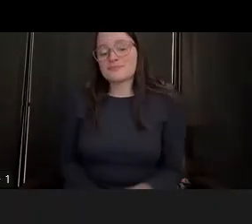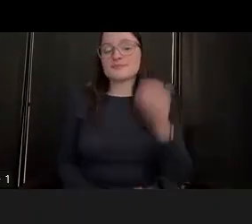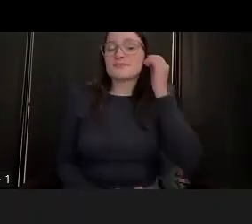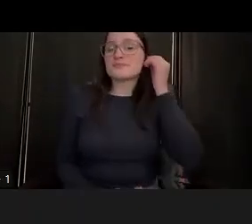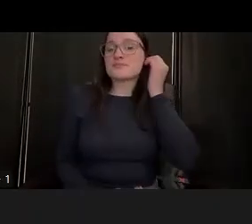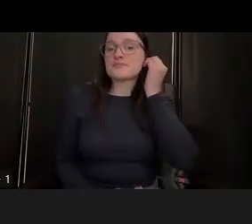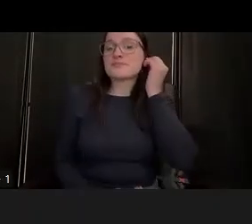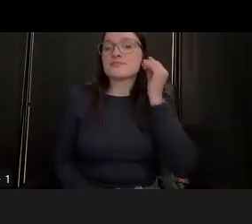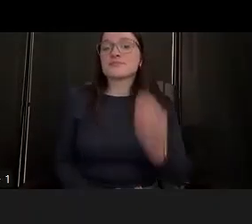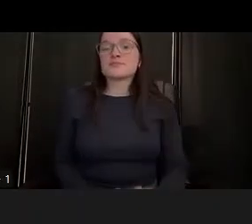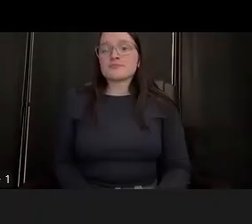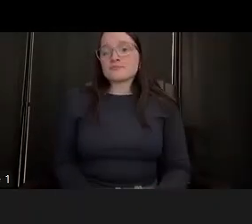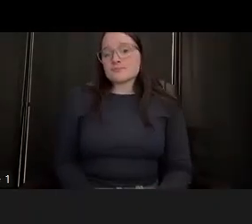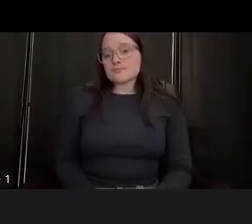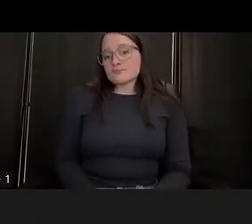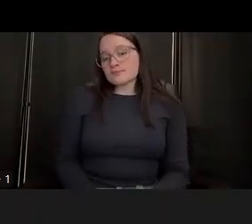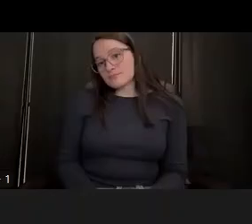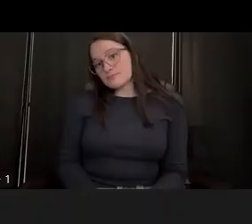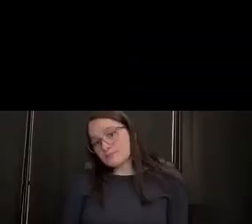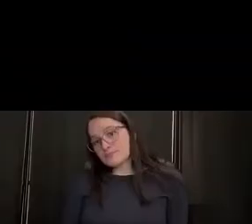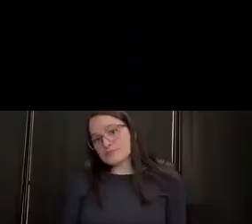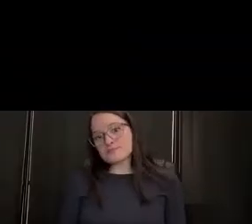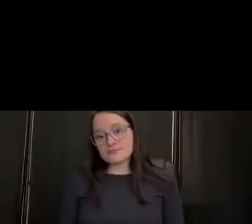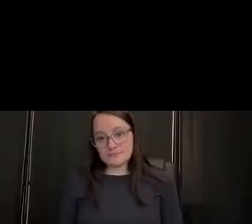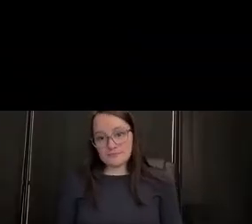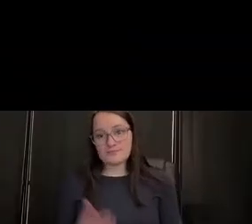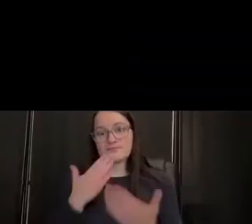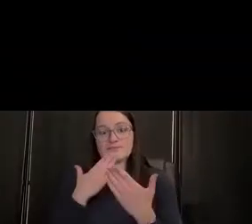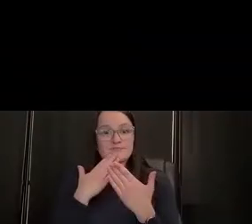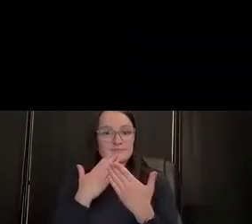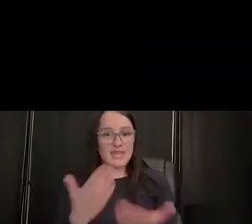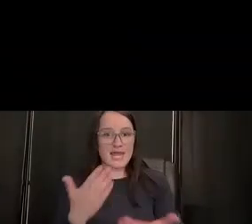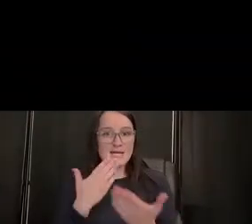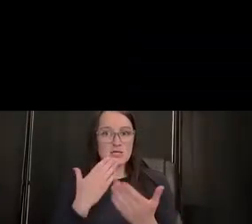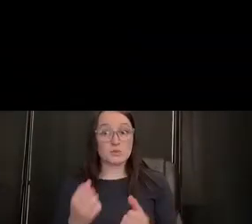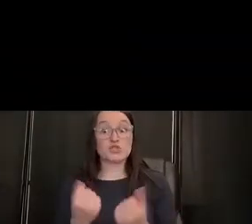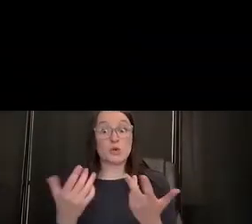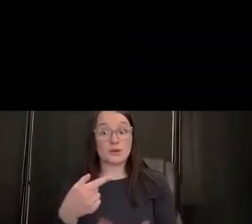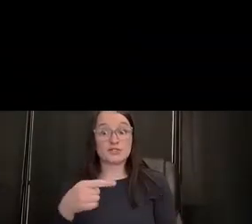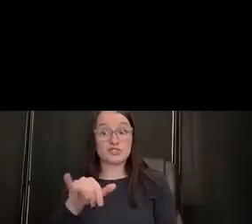Thank you so much, Emma. That was wonderful. Wow, I have to follow Susan and Emma. What a